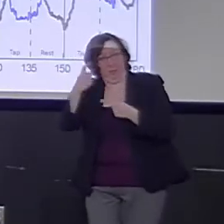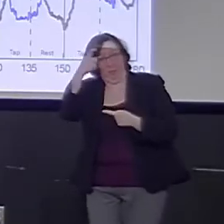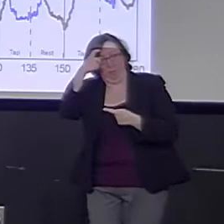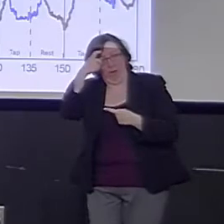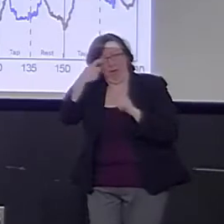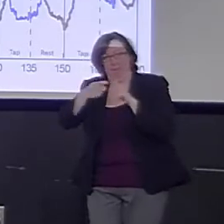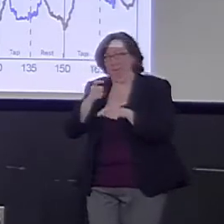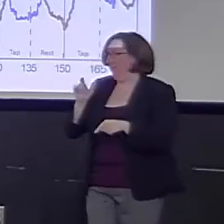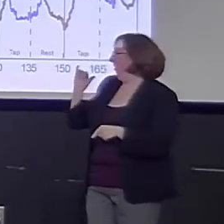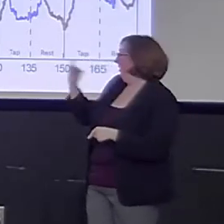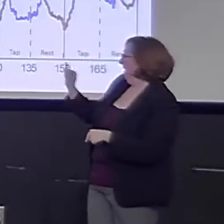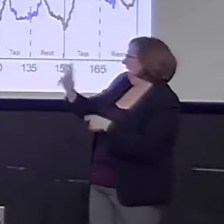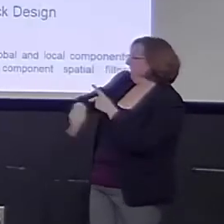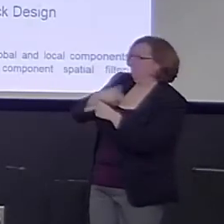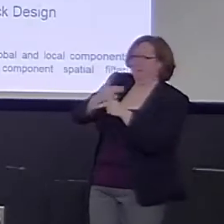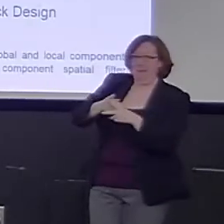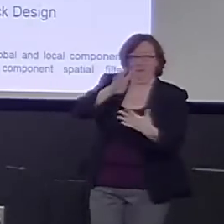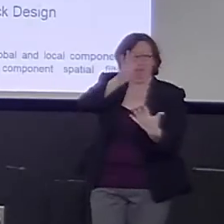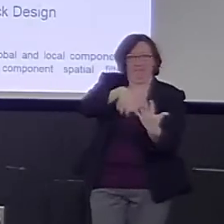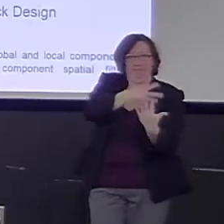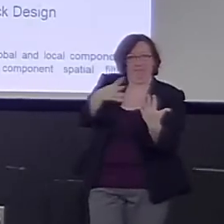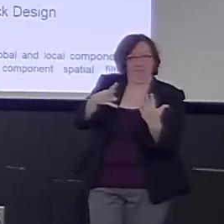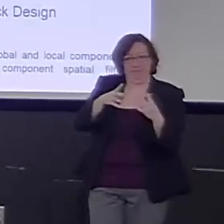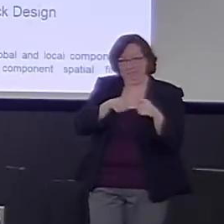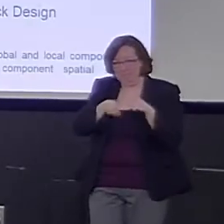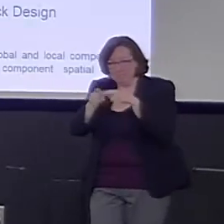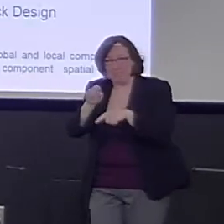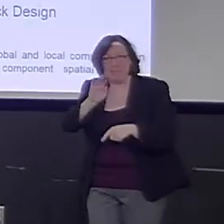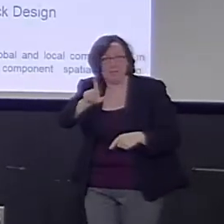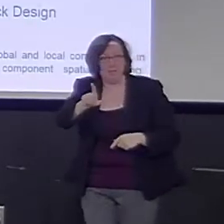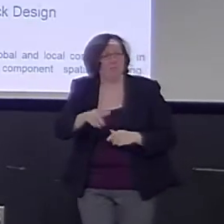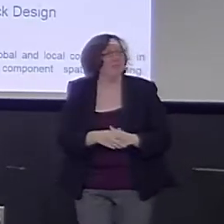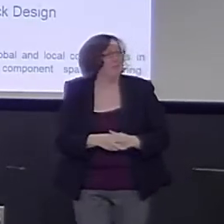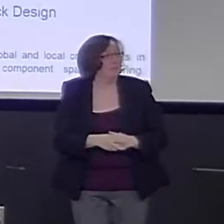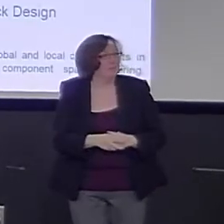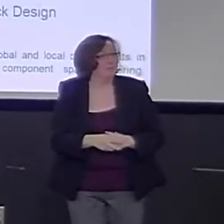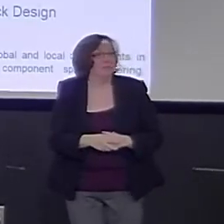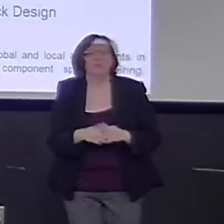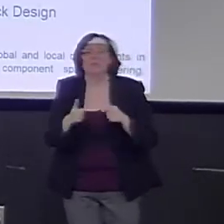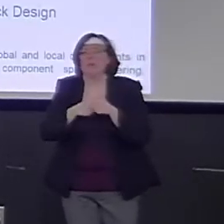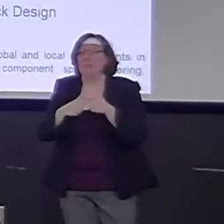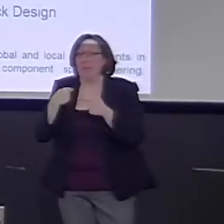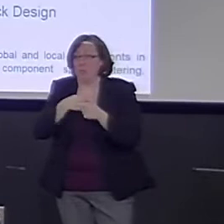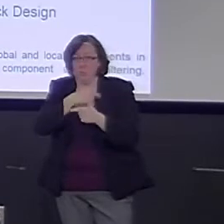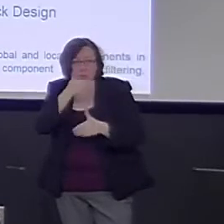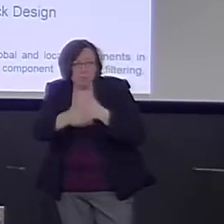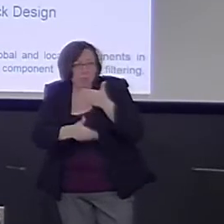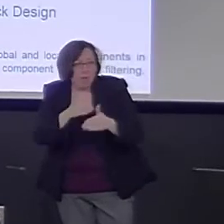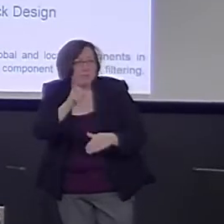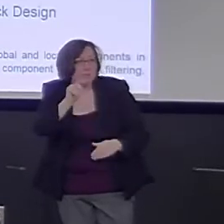And so this is as raw as it gets. We can start processing the data. We can do,